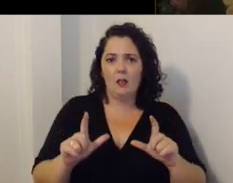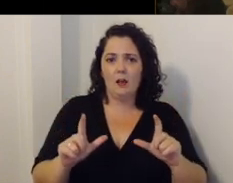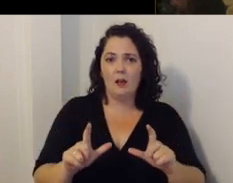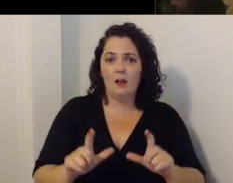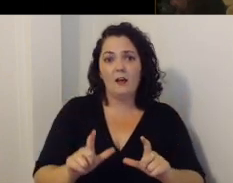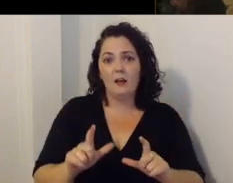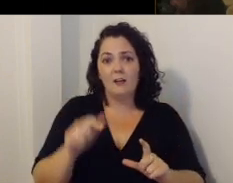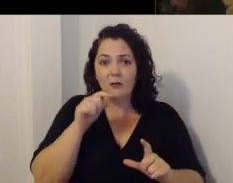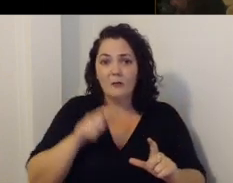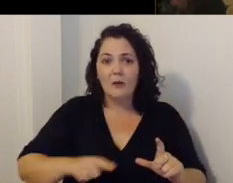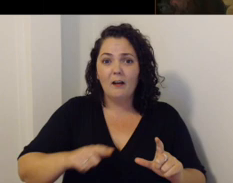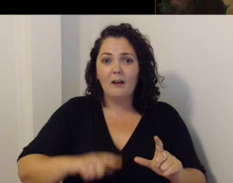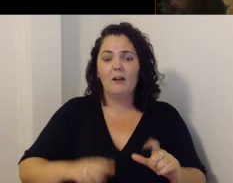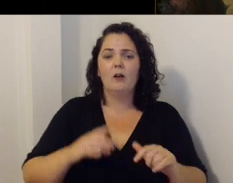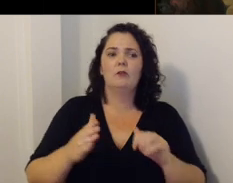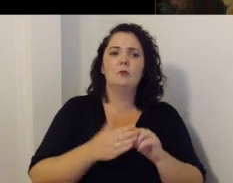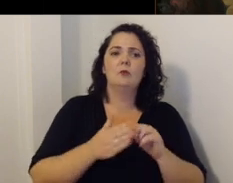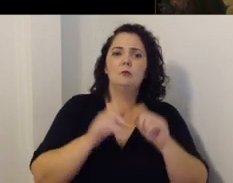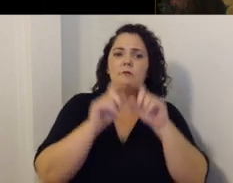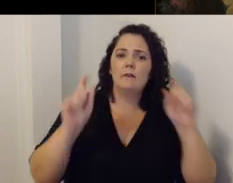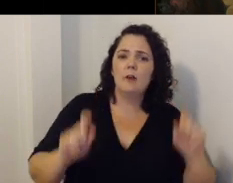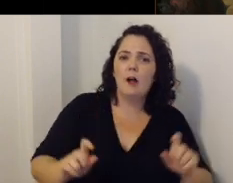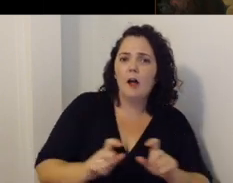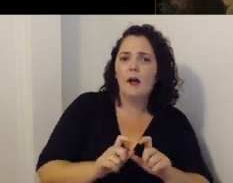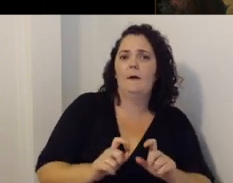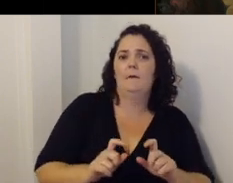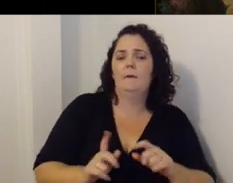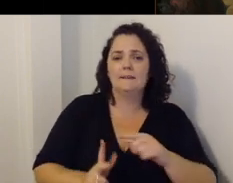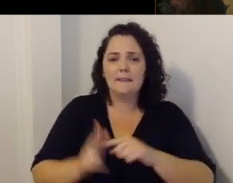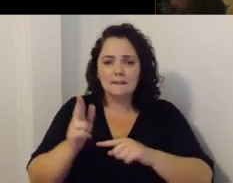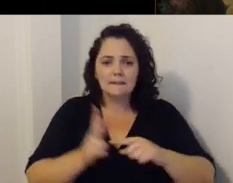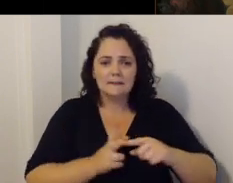or moved or put into different locations that they tend to get trimmed and cut